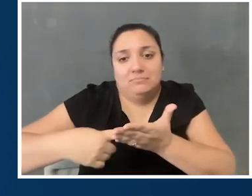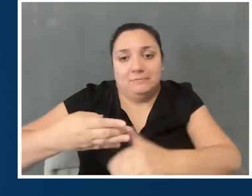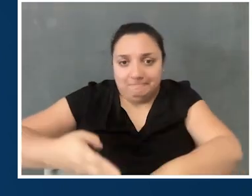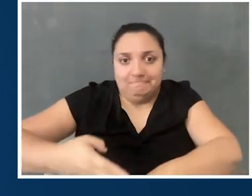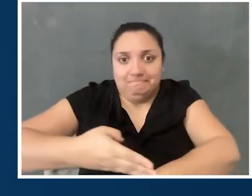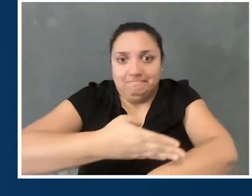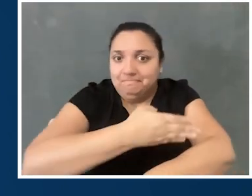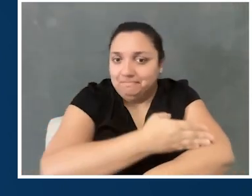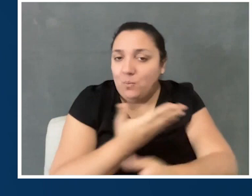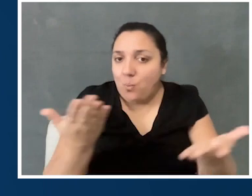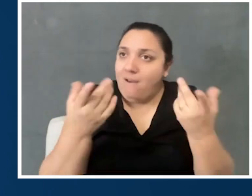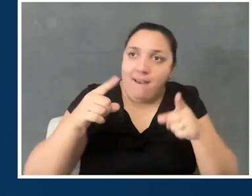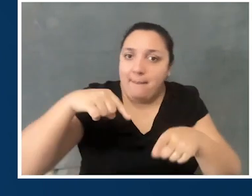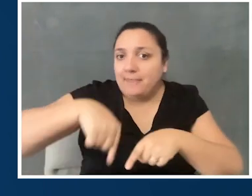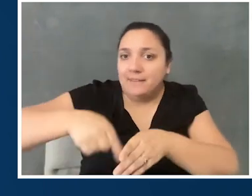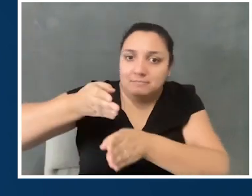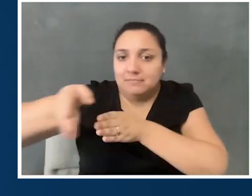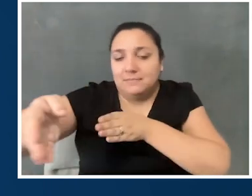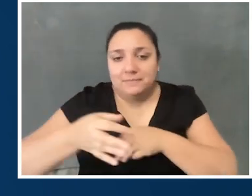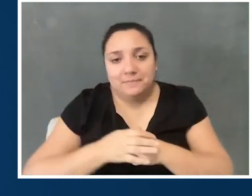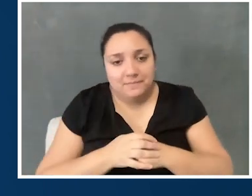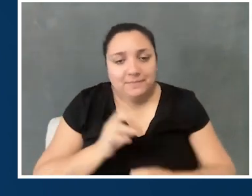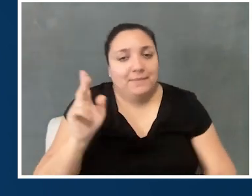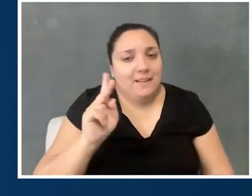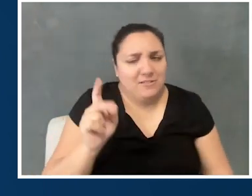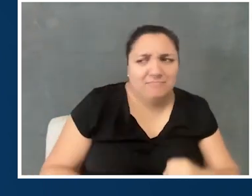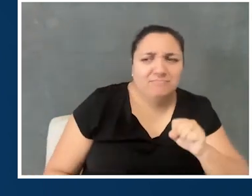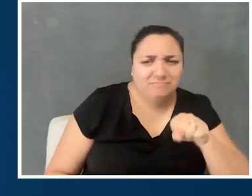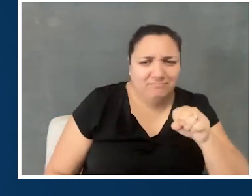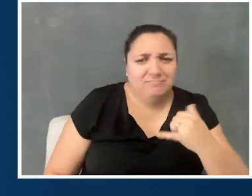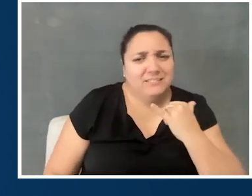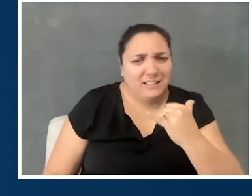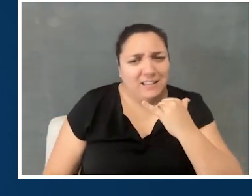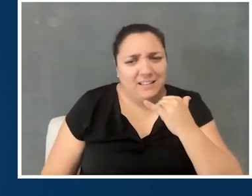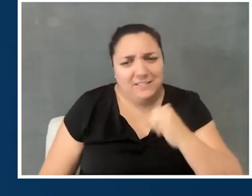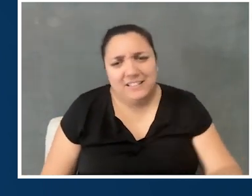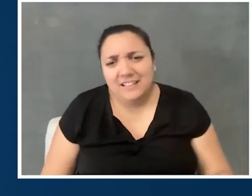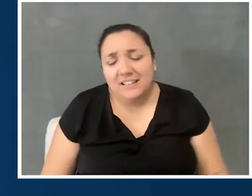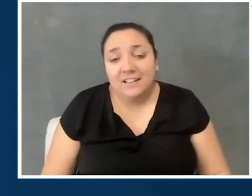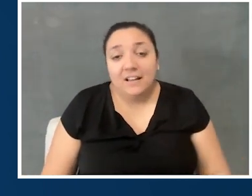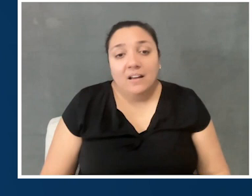that have occurred in this area. I hope so too, and I'm looking forward to it. Of course, I'm not looking forward to